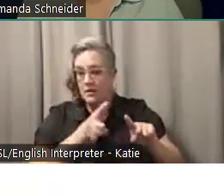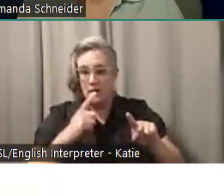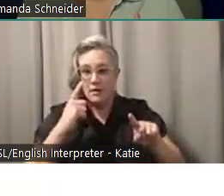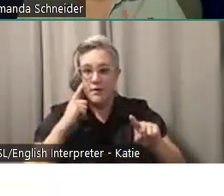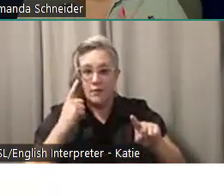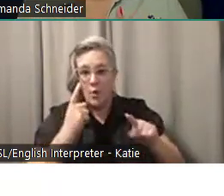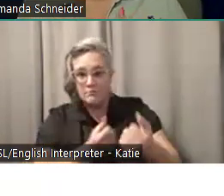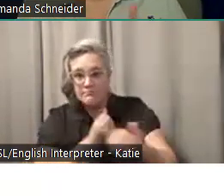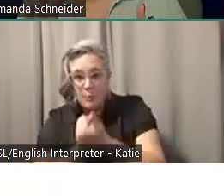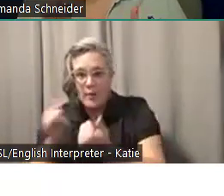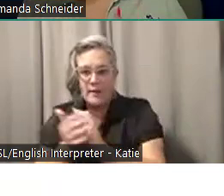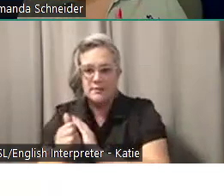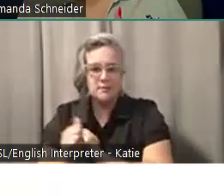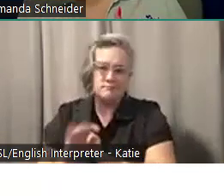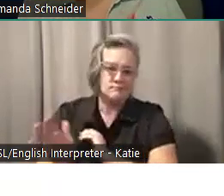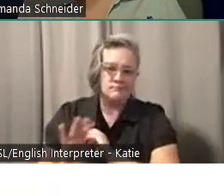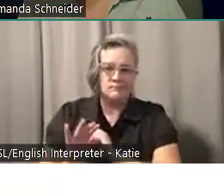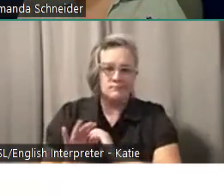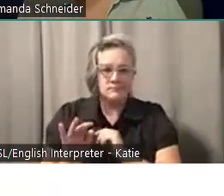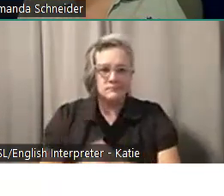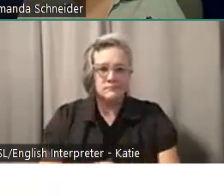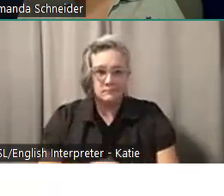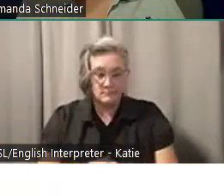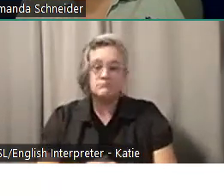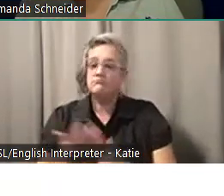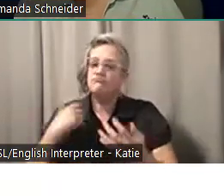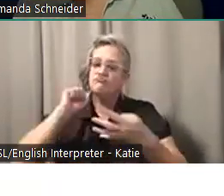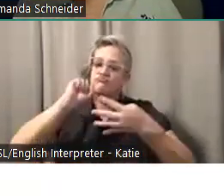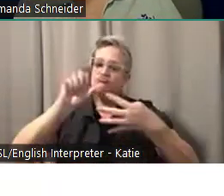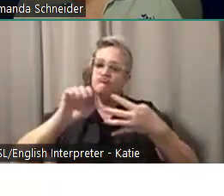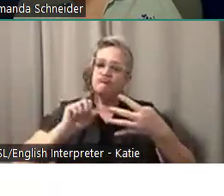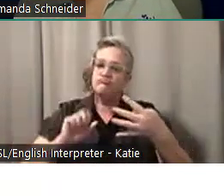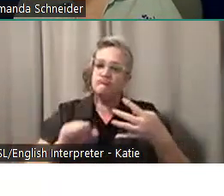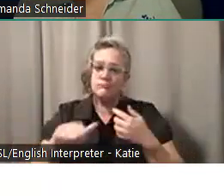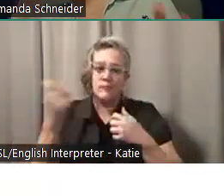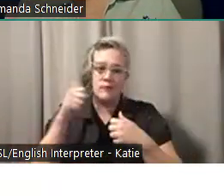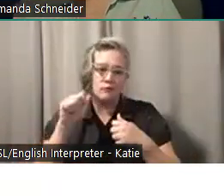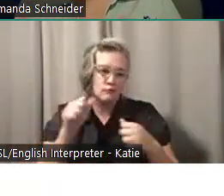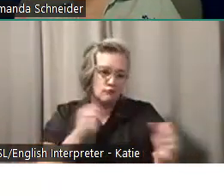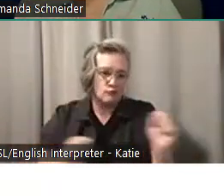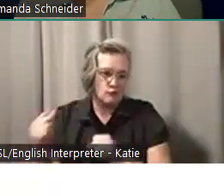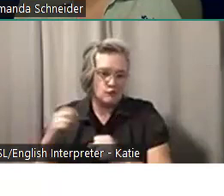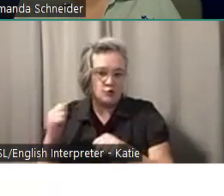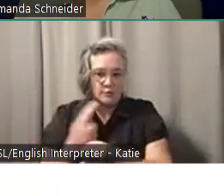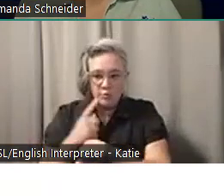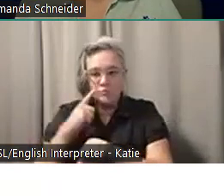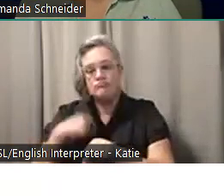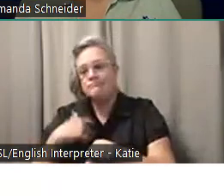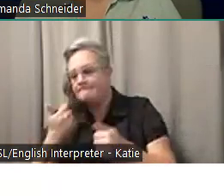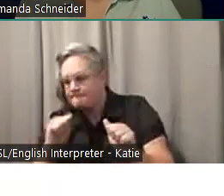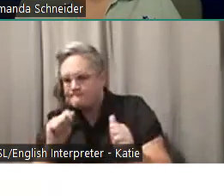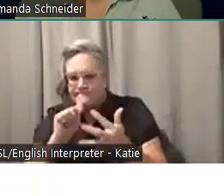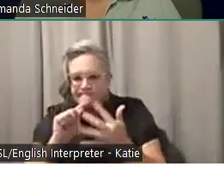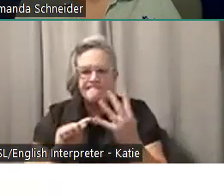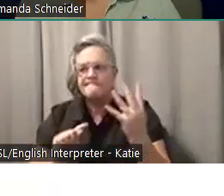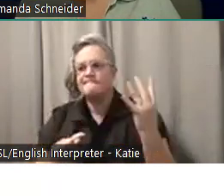this skill. So, I wanted to share just some other strategies that you can explore when you're talking about building these skills.